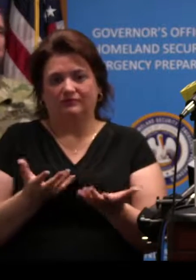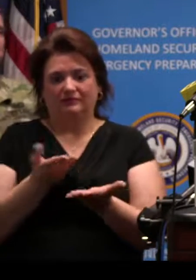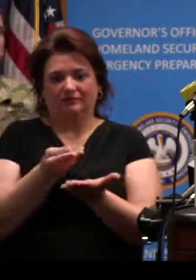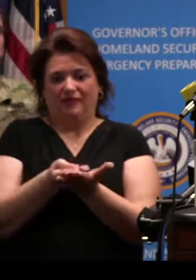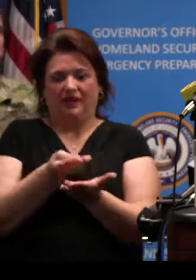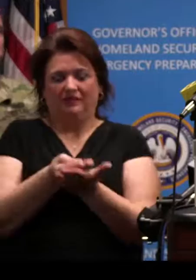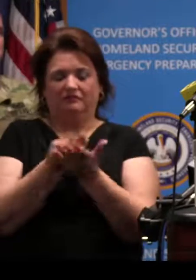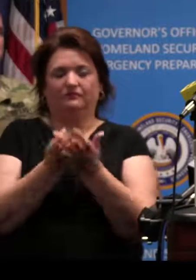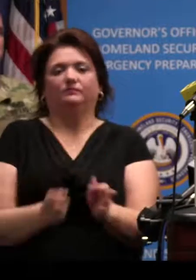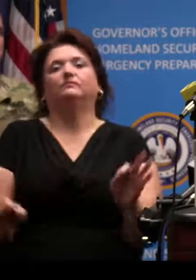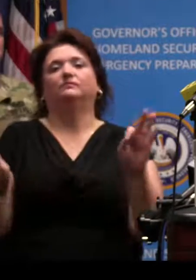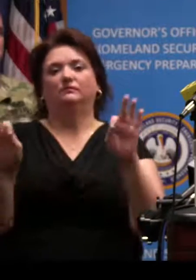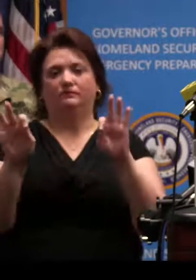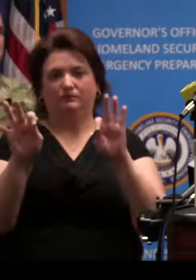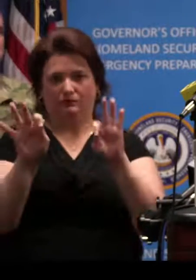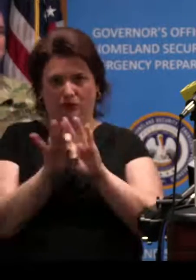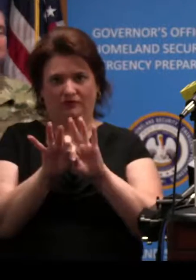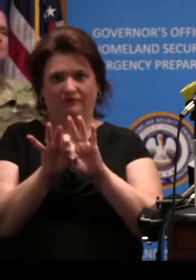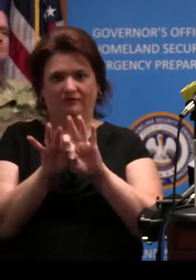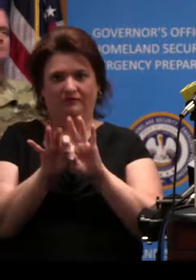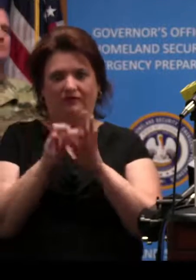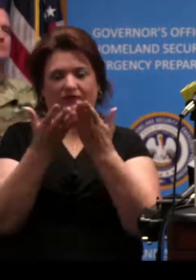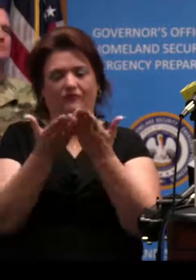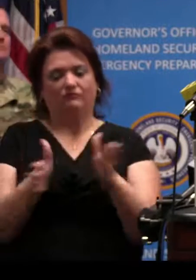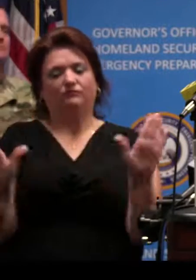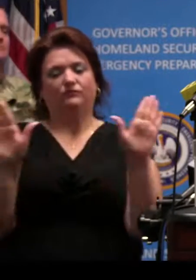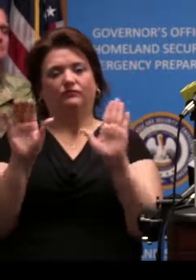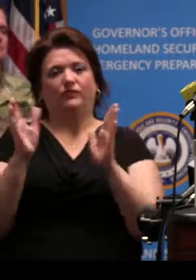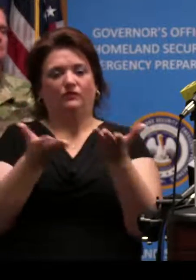important across all of the services that we provide state Louisiana but